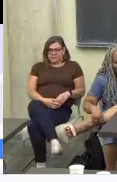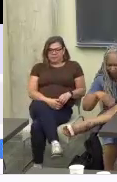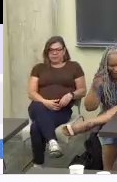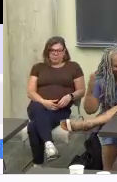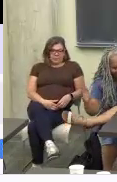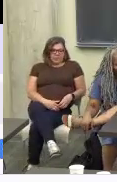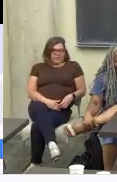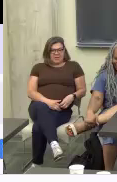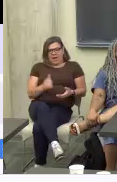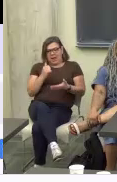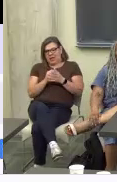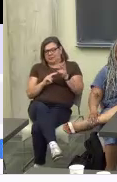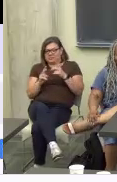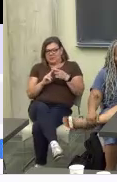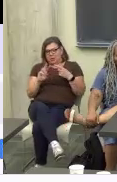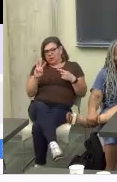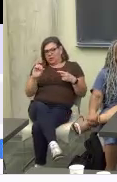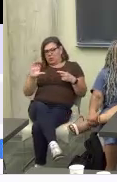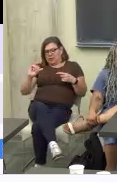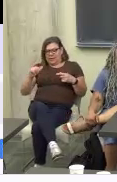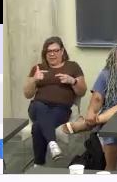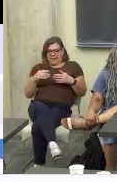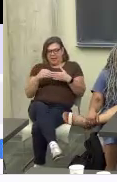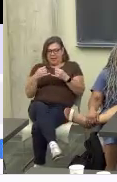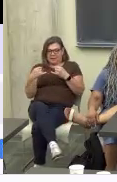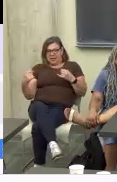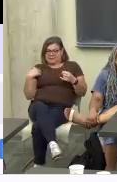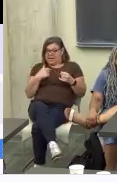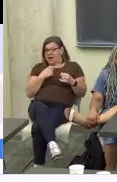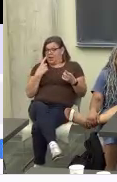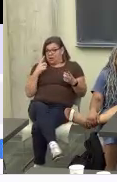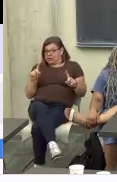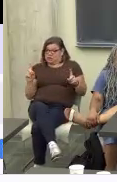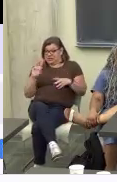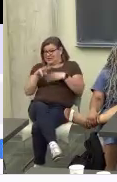through the WCAG guidelines and we'll You know, can achieve world domination that much quicker.